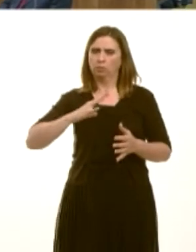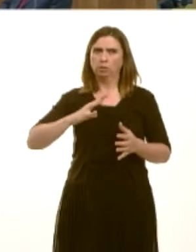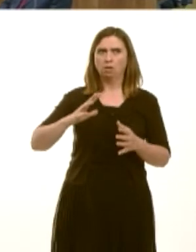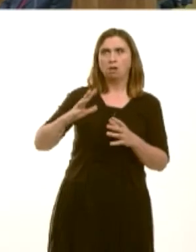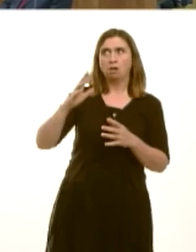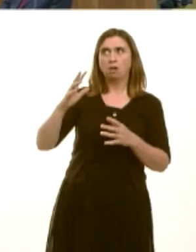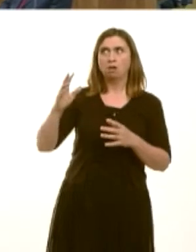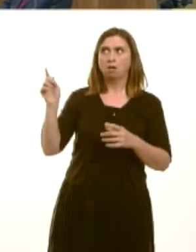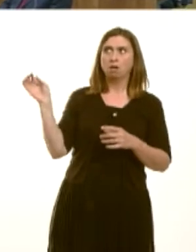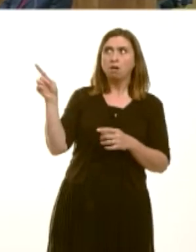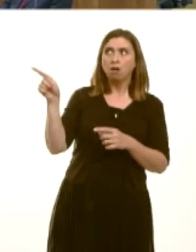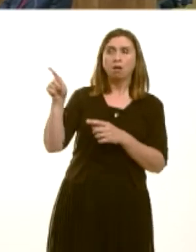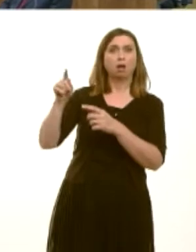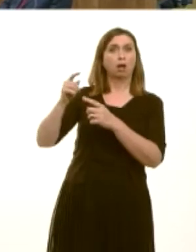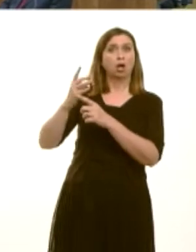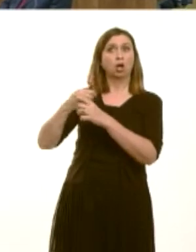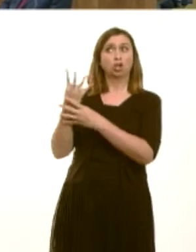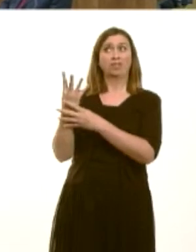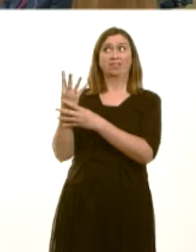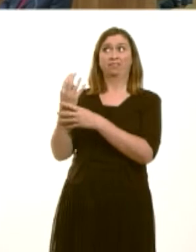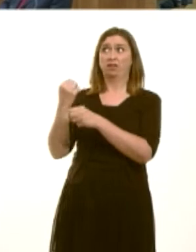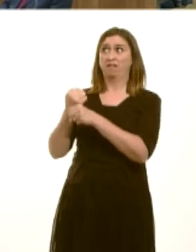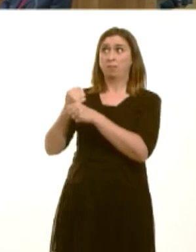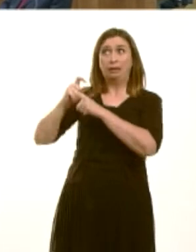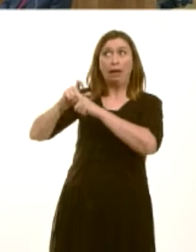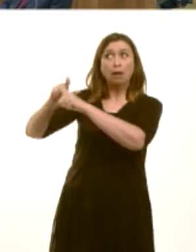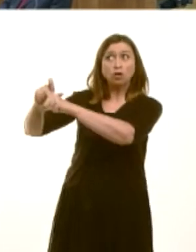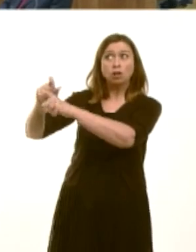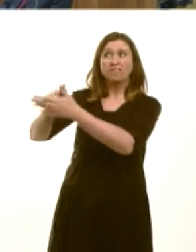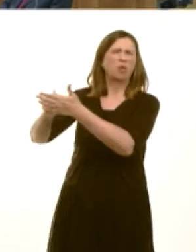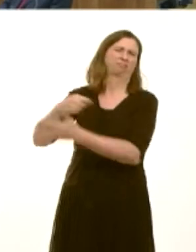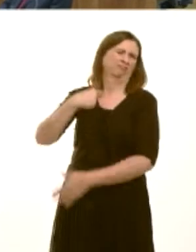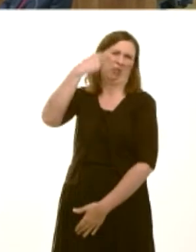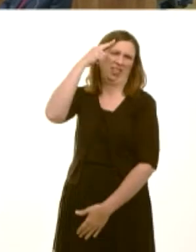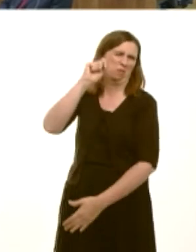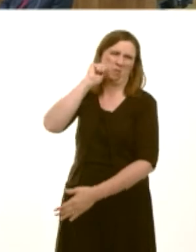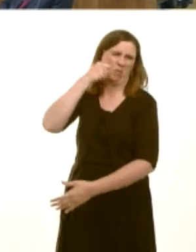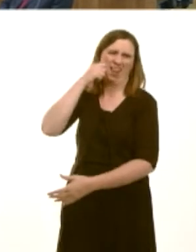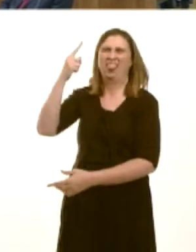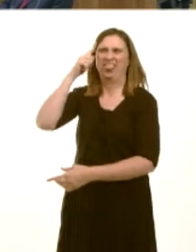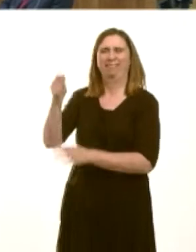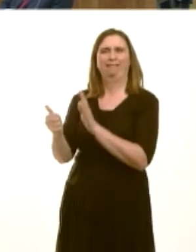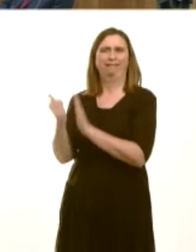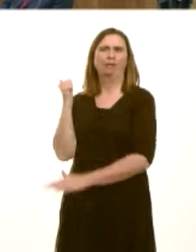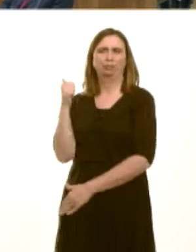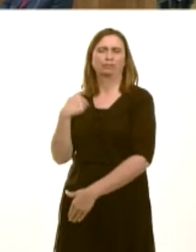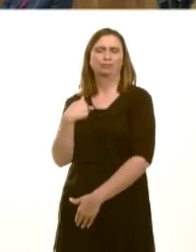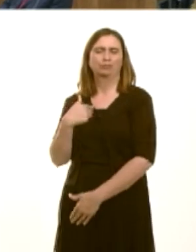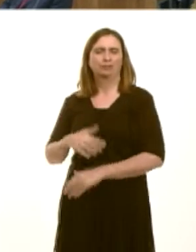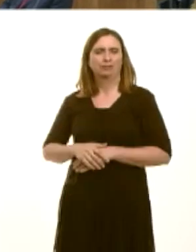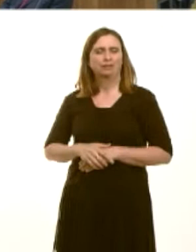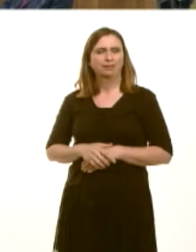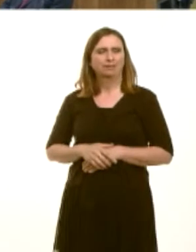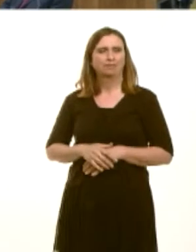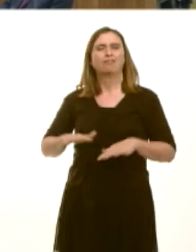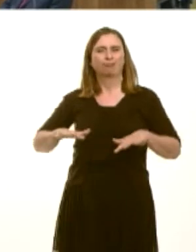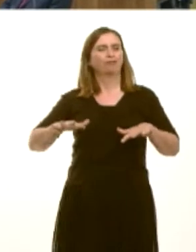in power, which I donít think is going to happen, and certainly, I will do all I can